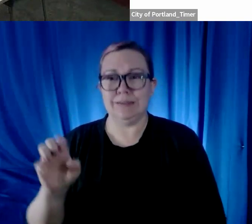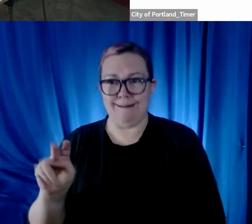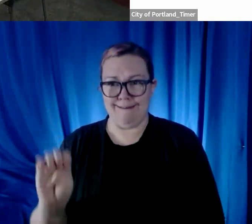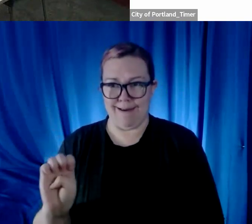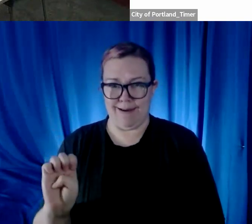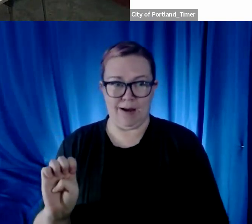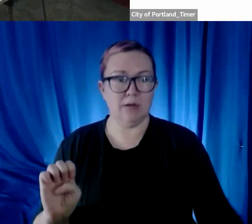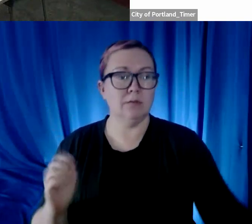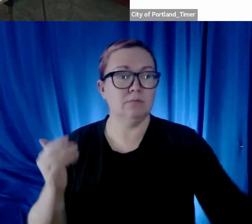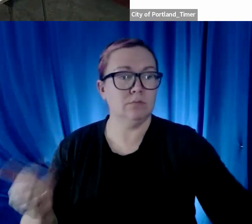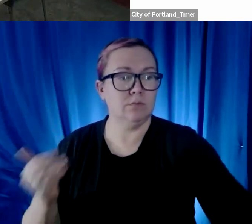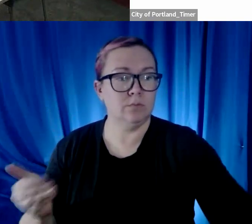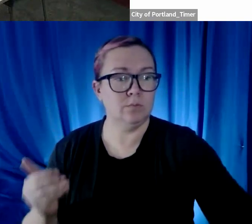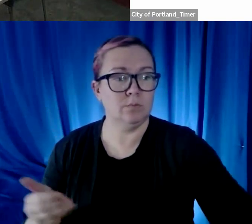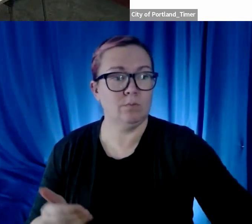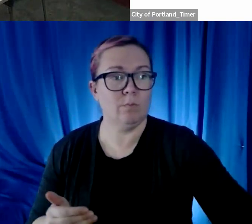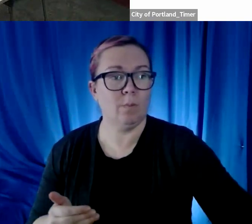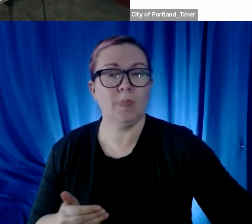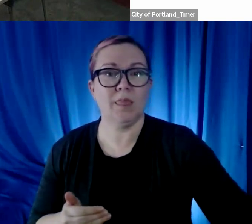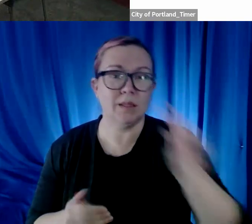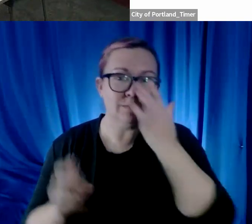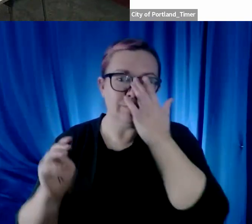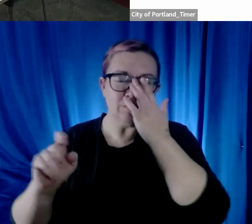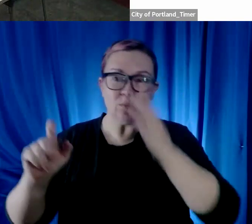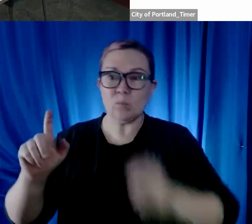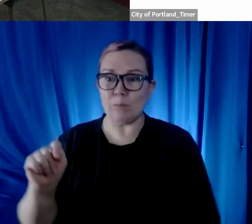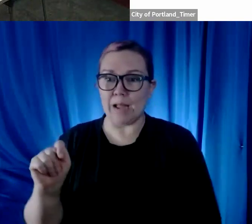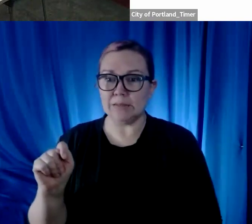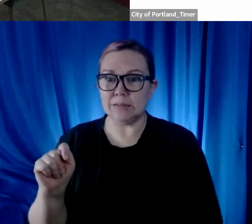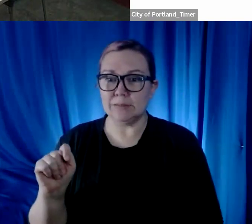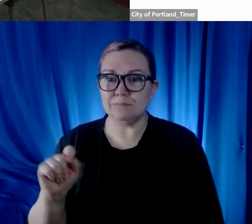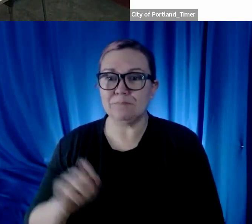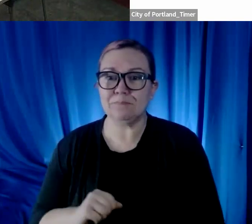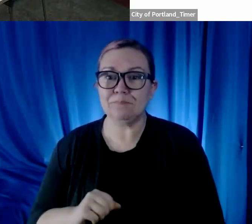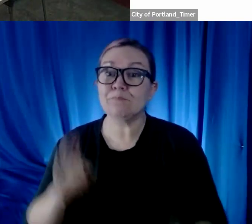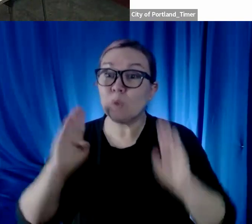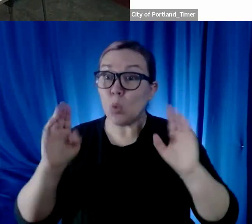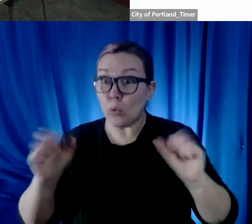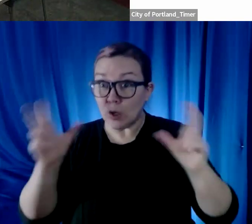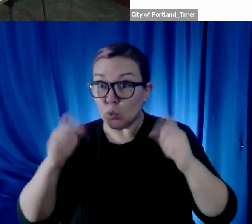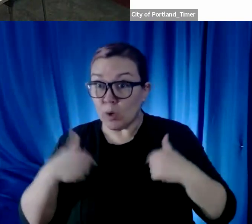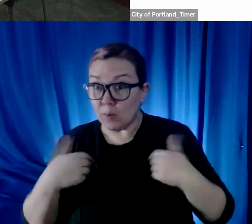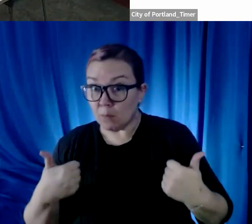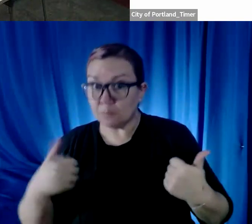Go ahead, Matt. Yes.